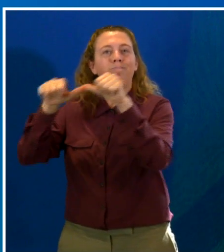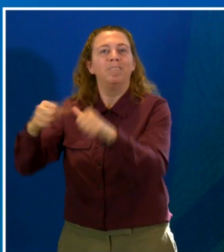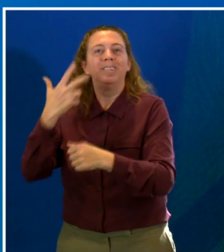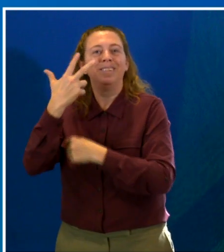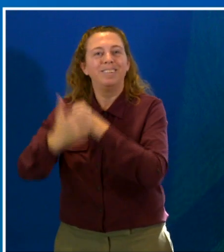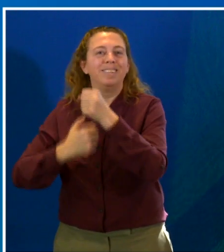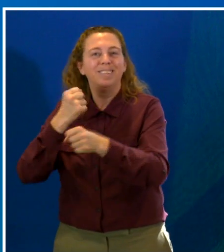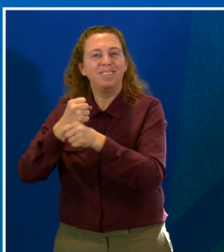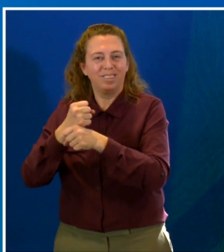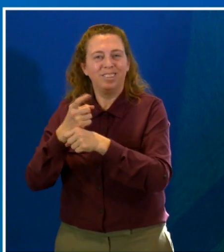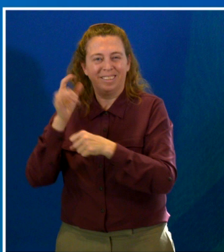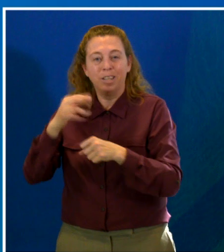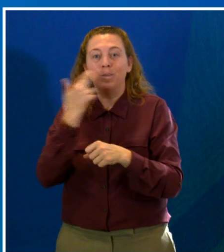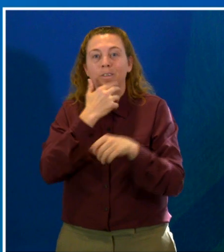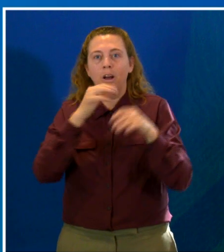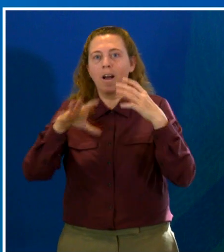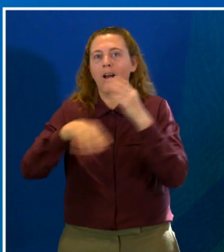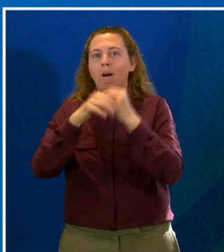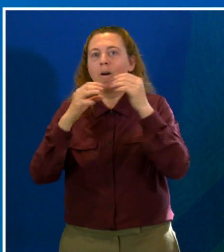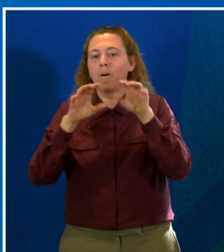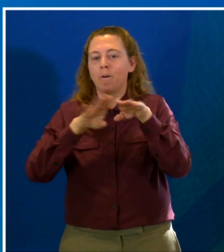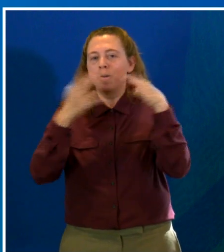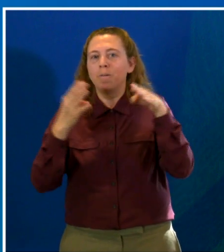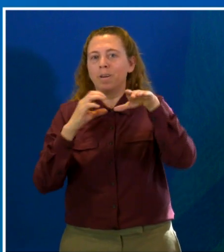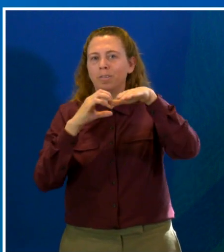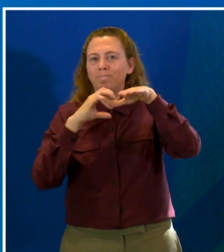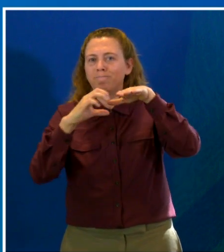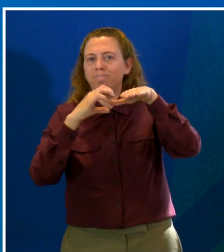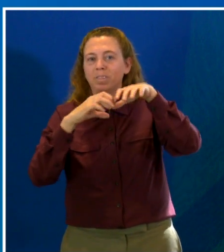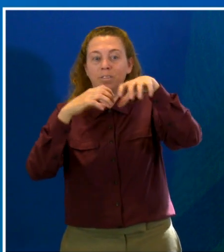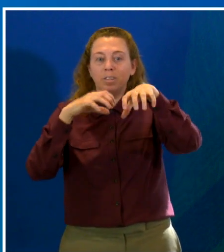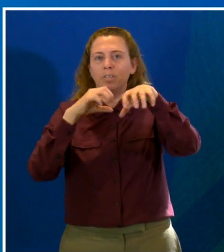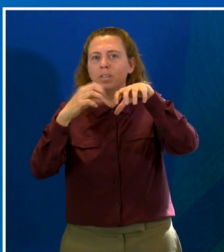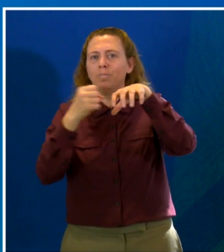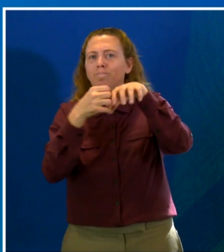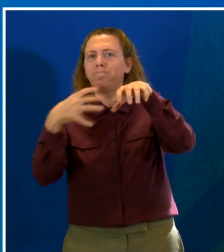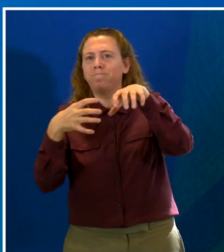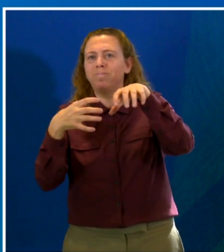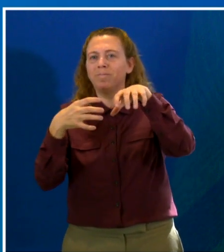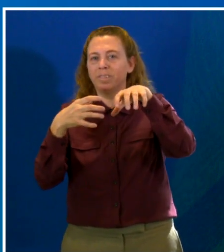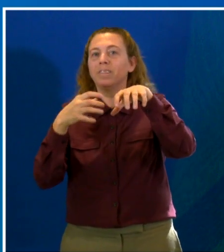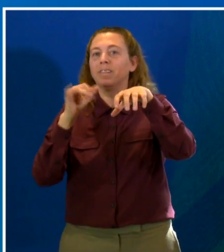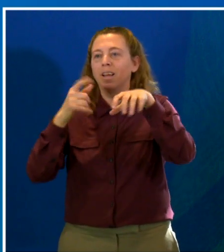Institute as a pandemic response best practice, including